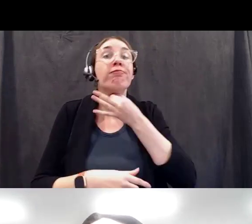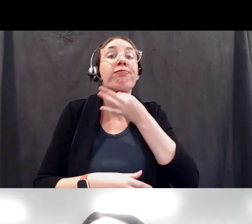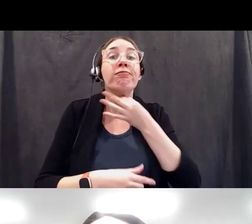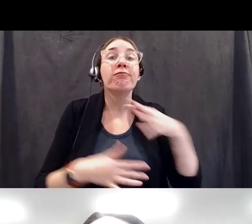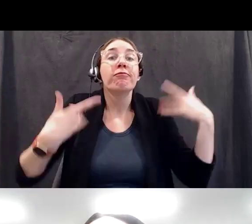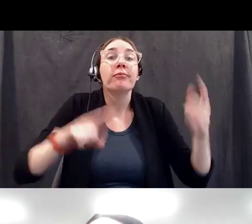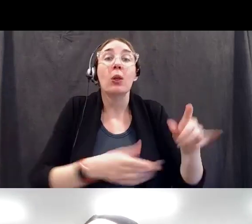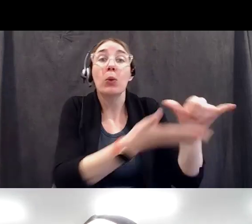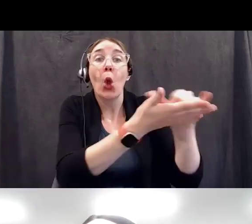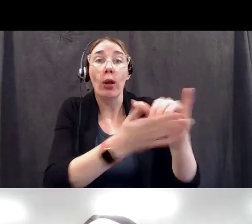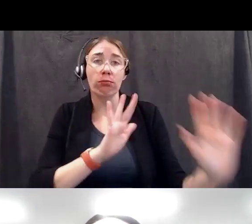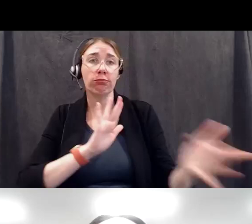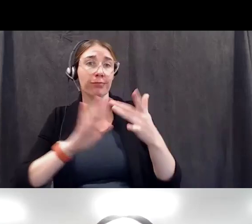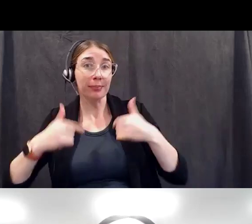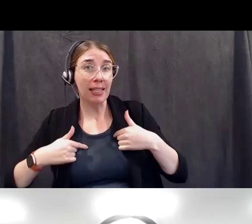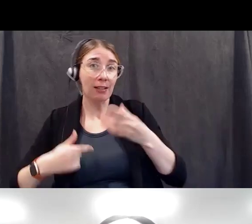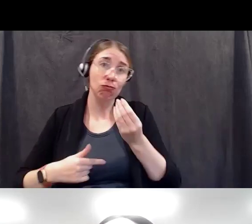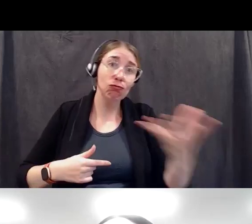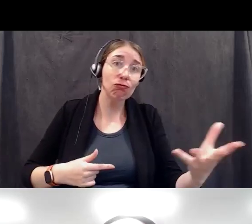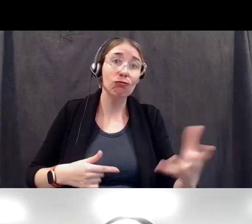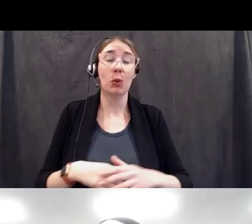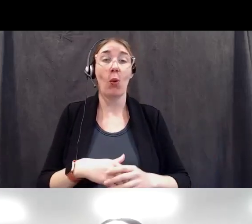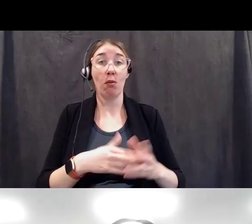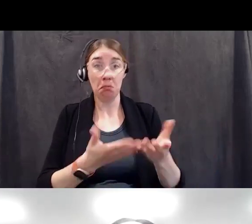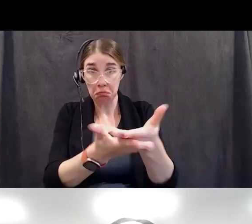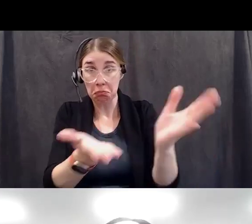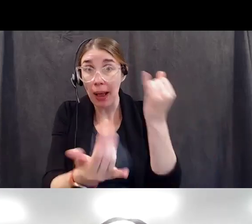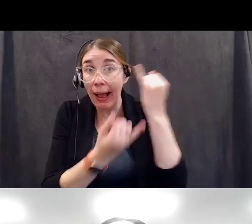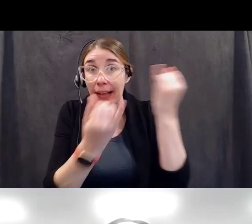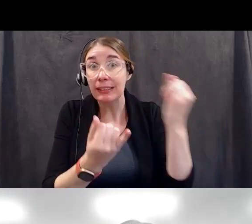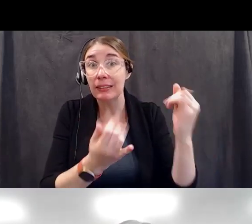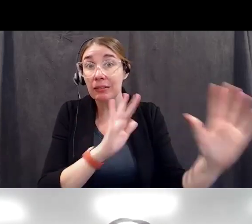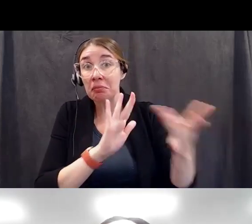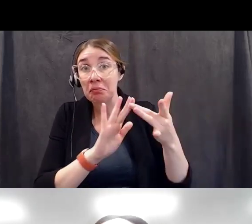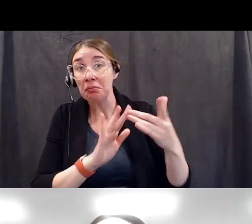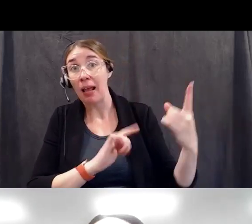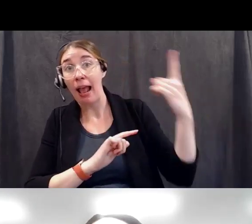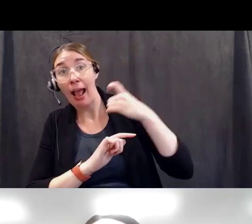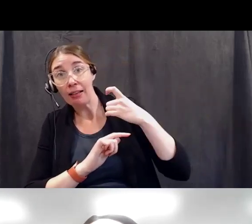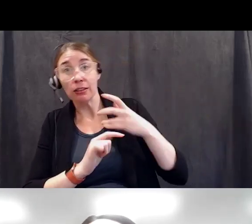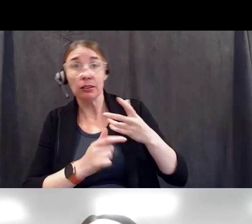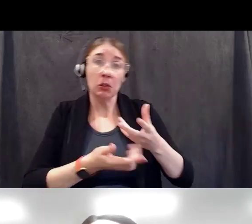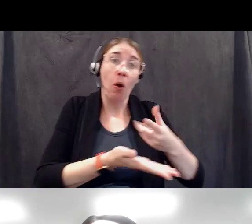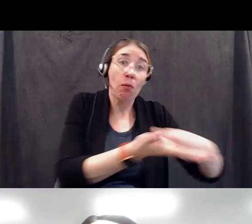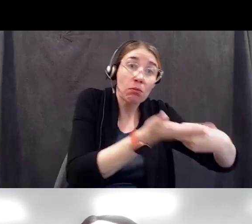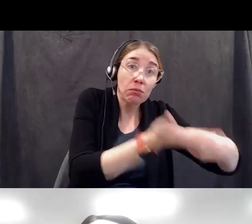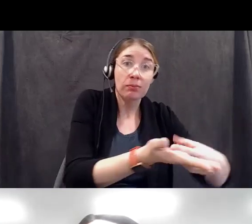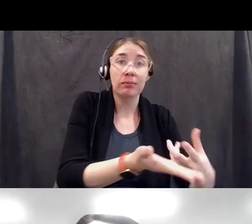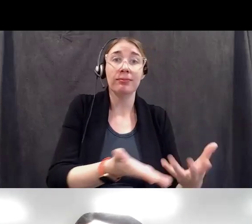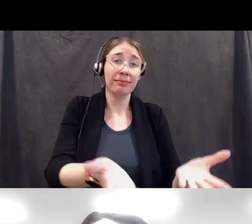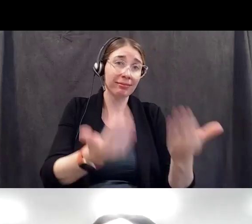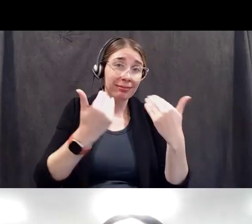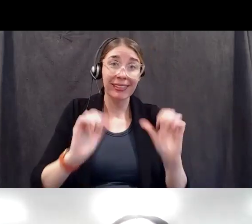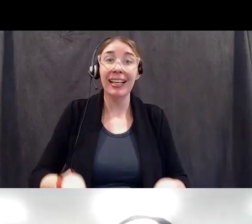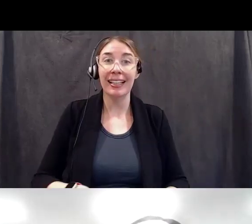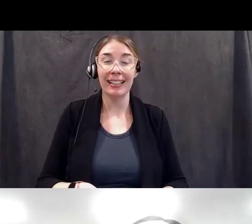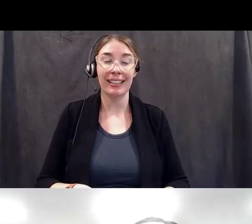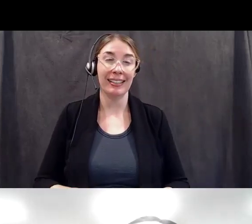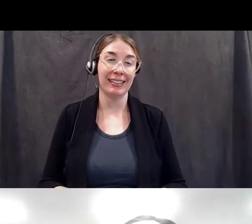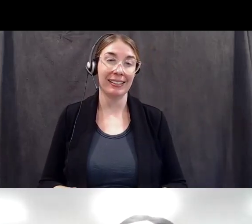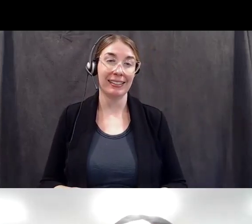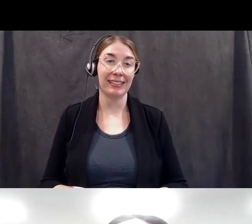that you want to bounce off of us or the other trade centers, please feel free to reach out.